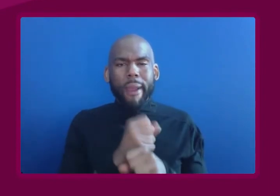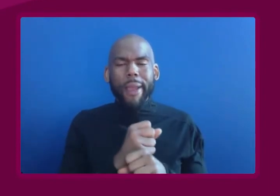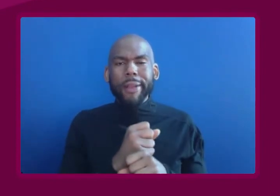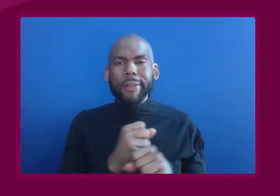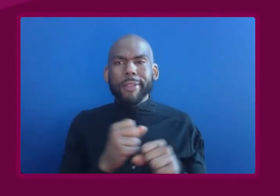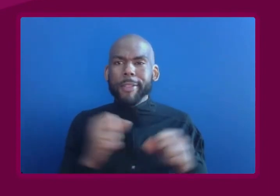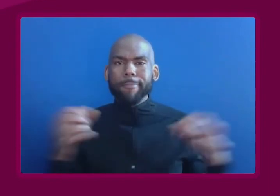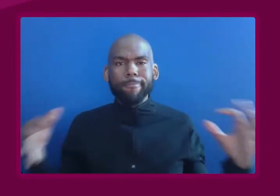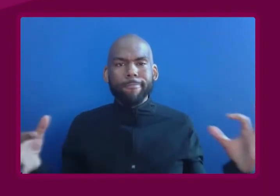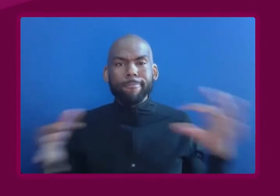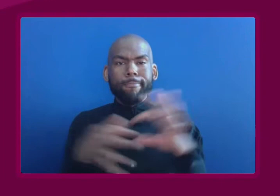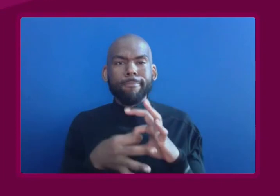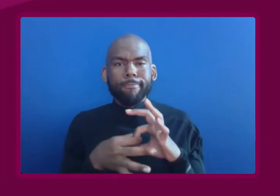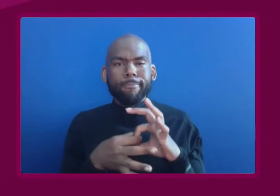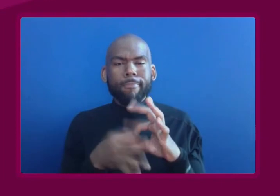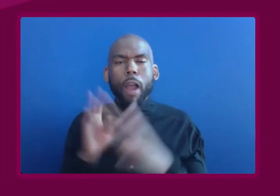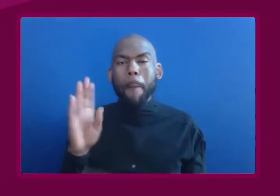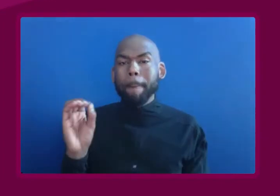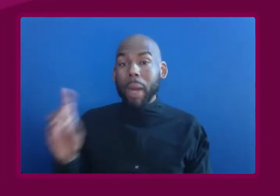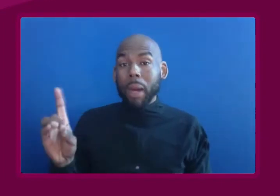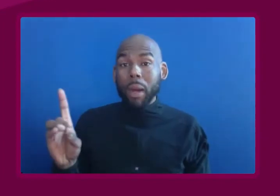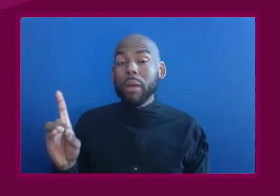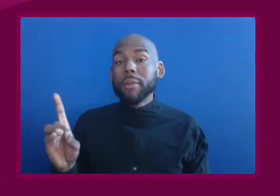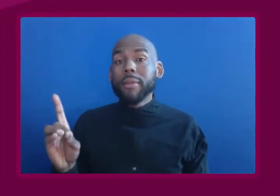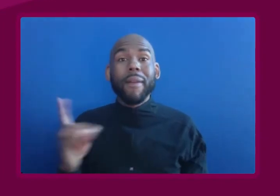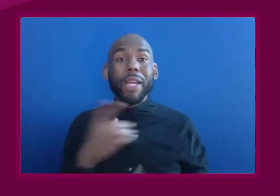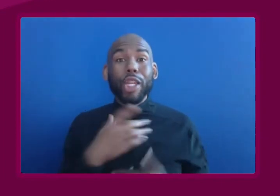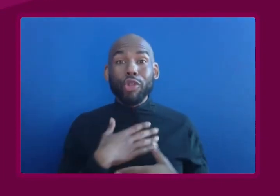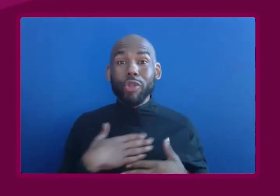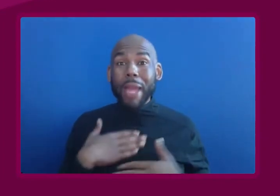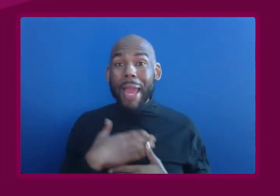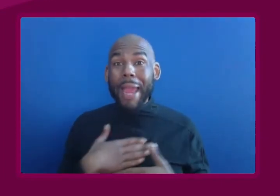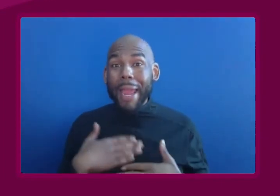And again, whether it's a family member and its entertainment or an employee, and we're